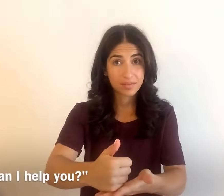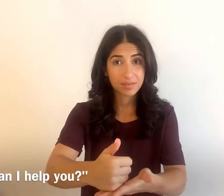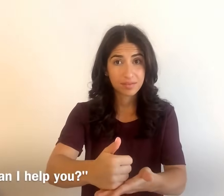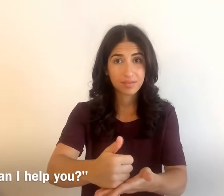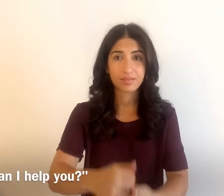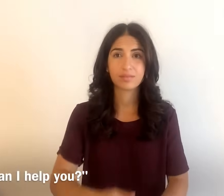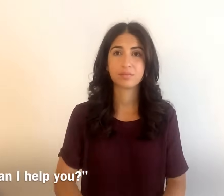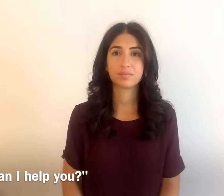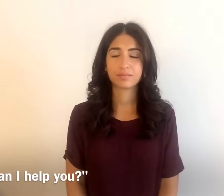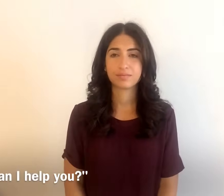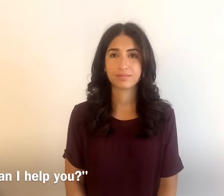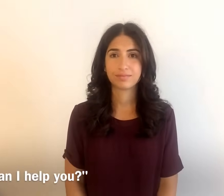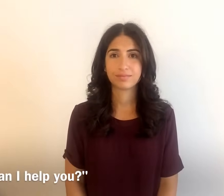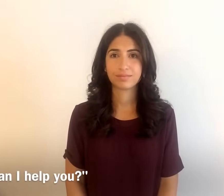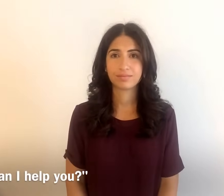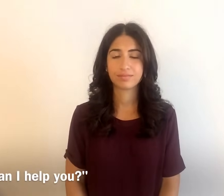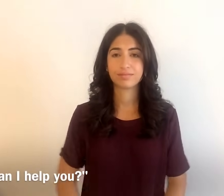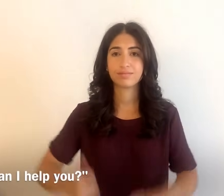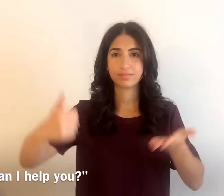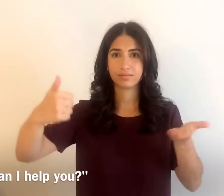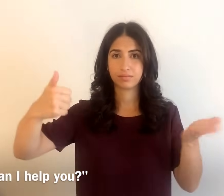Can I help you?